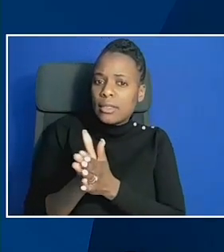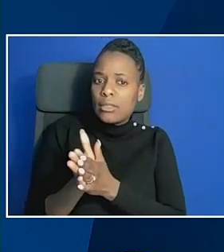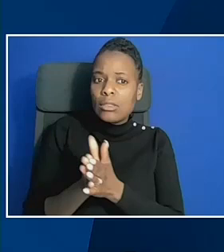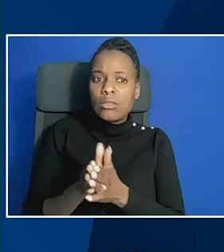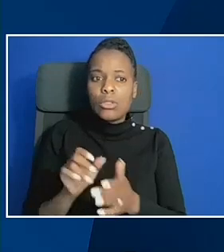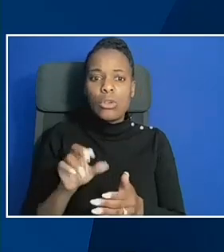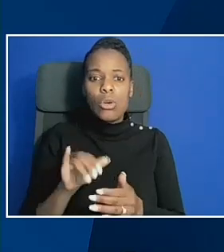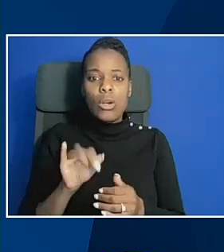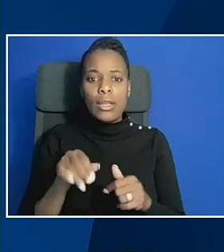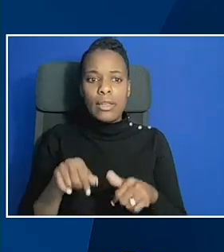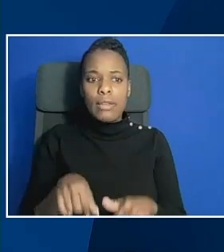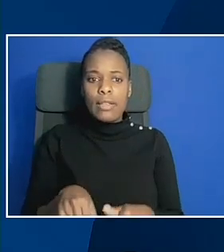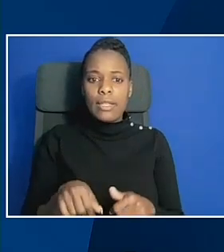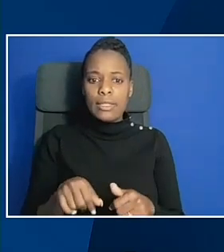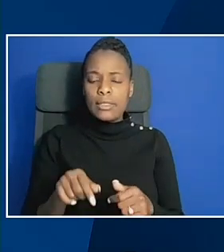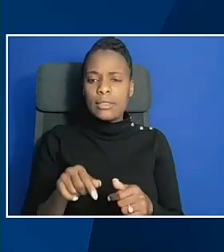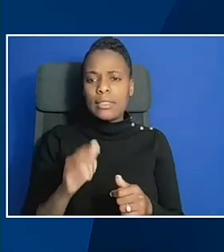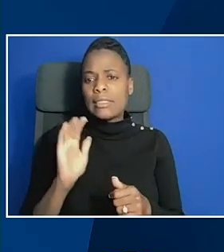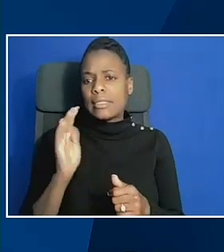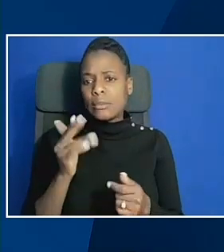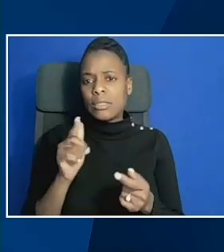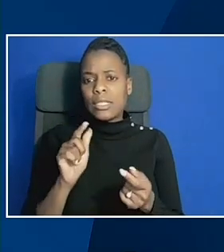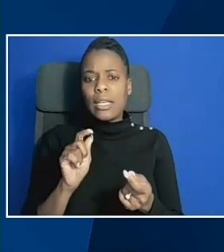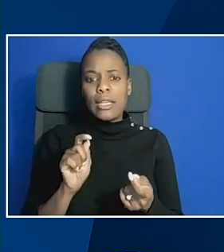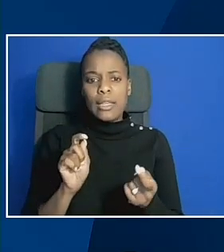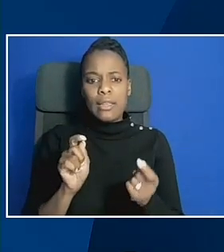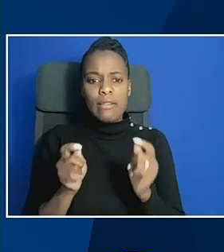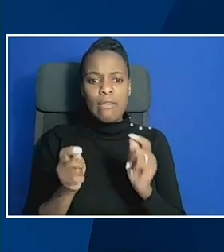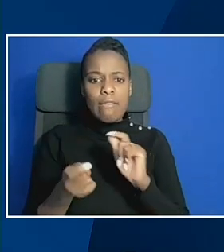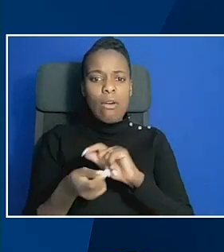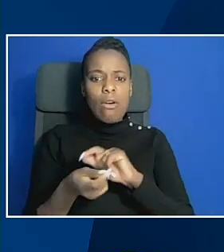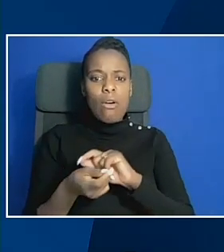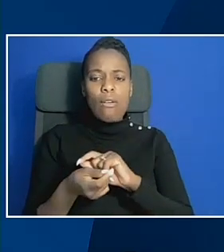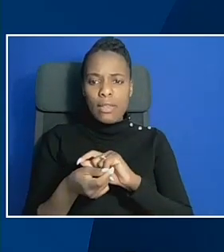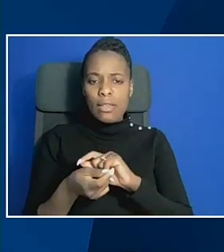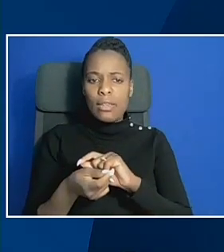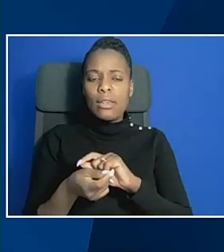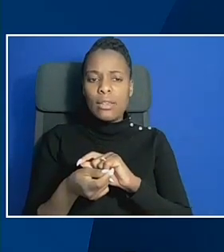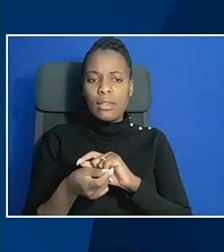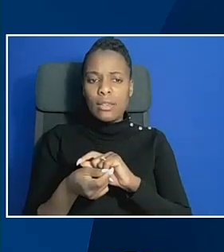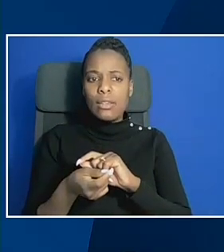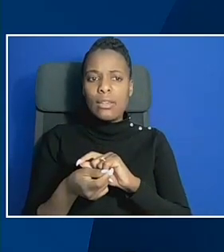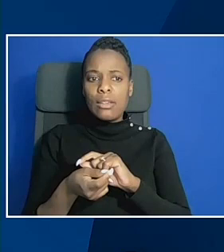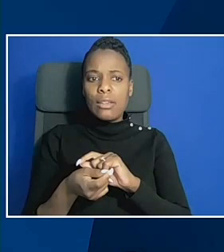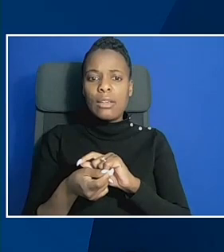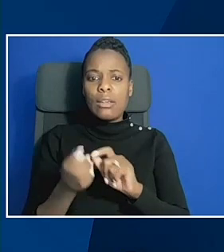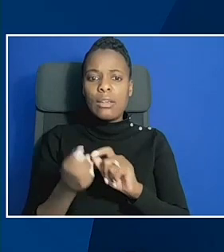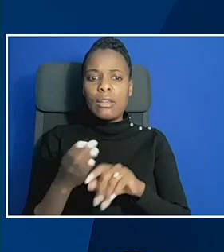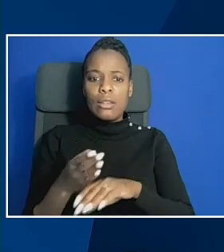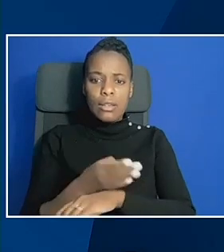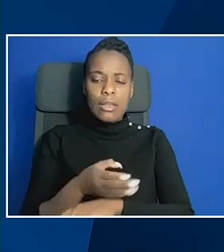area. It certainly seems that NC-SARA is evolving, in that direction. And whether there's anything in the